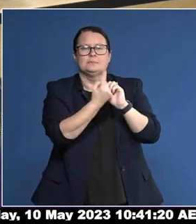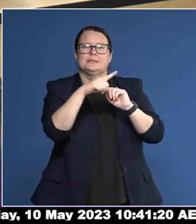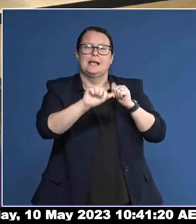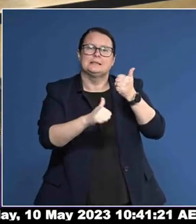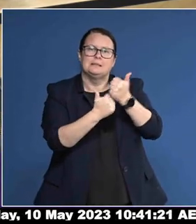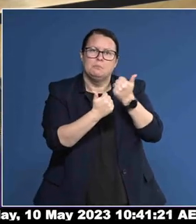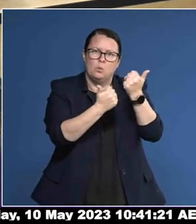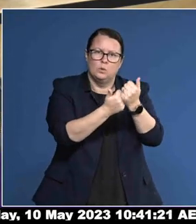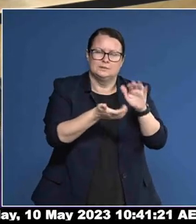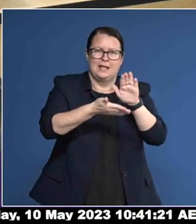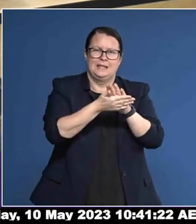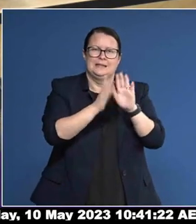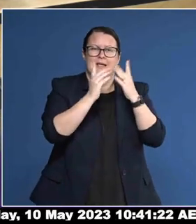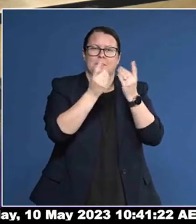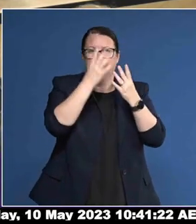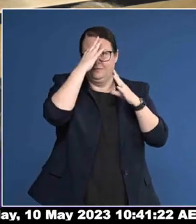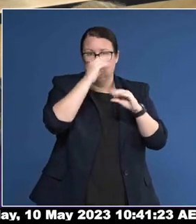the Department of Education For Students With Disabilities.